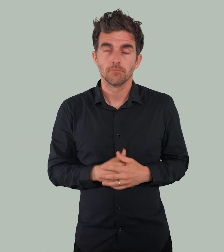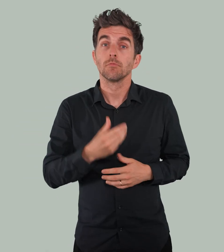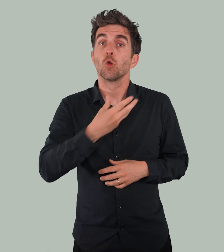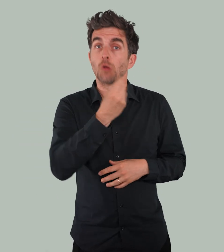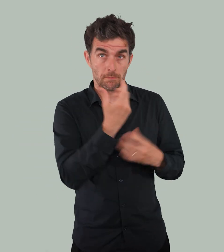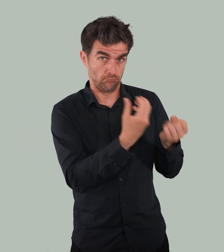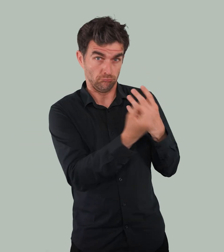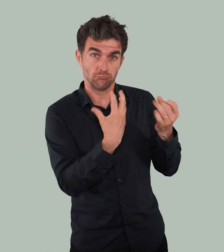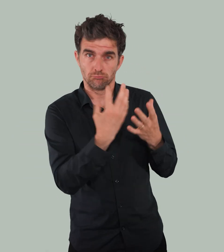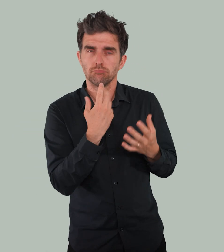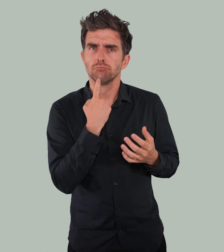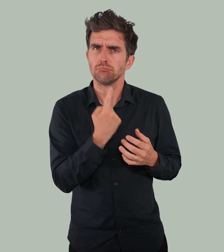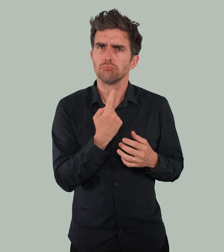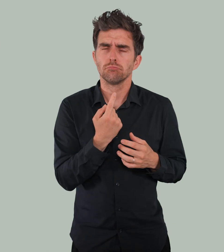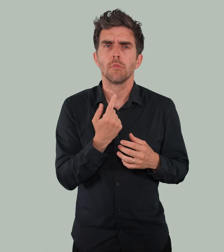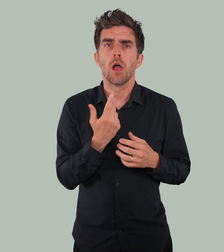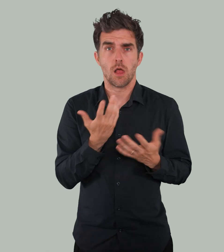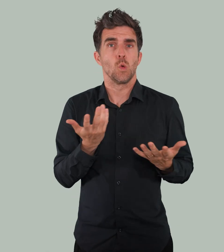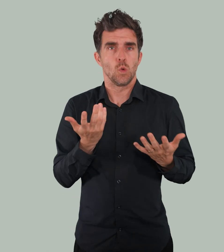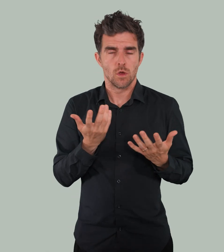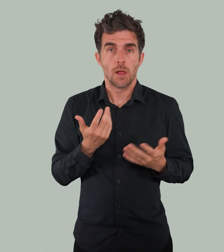56. Some respondents describe how this can mean that the effects of